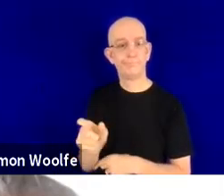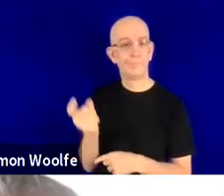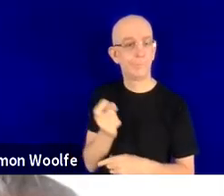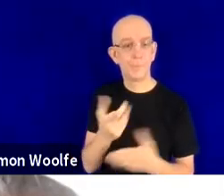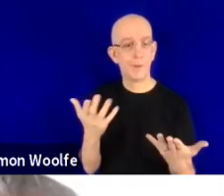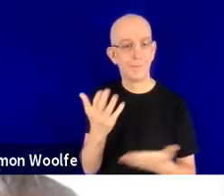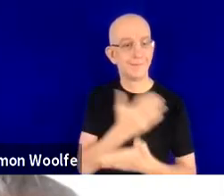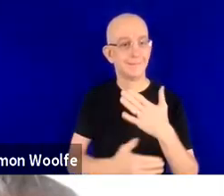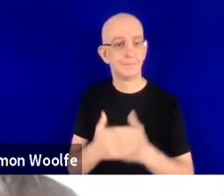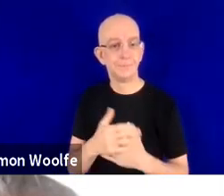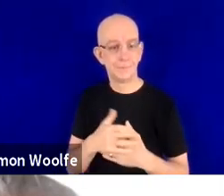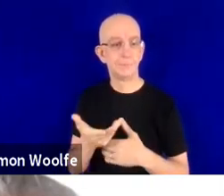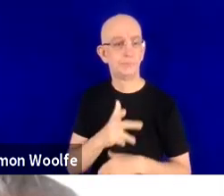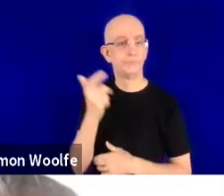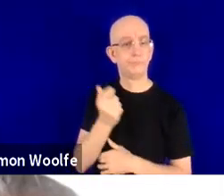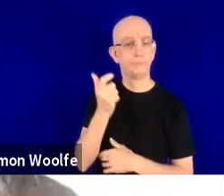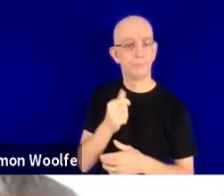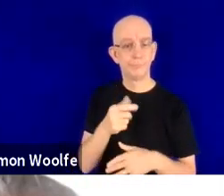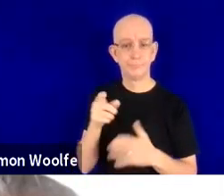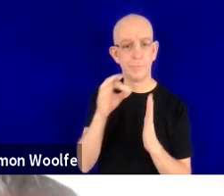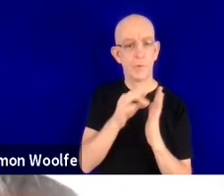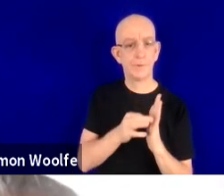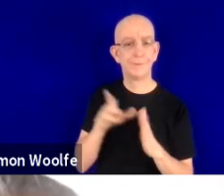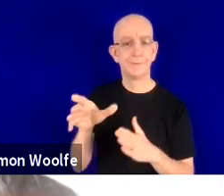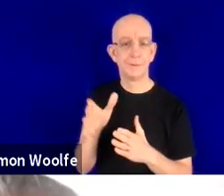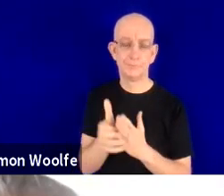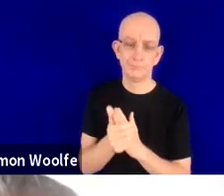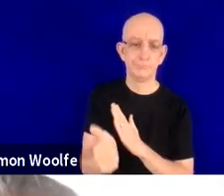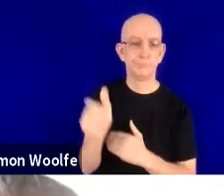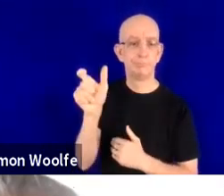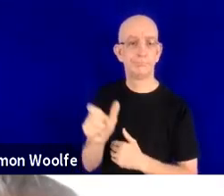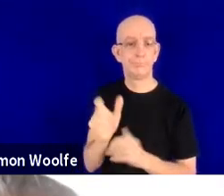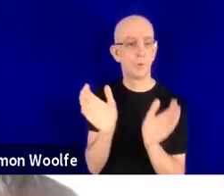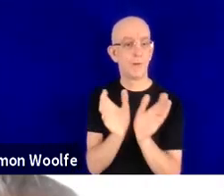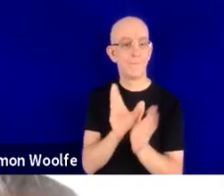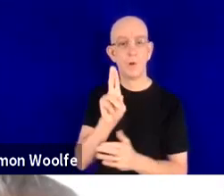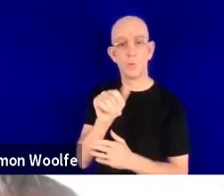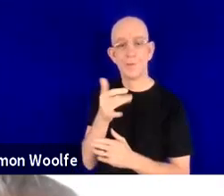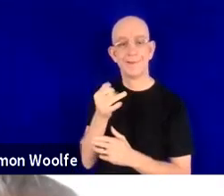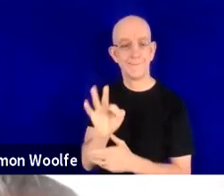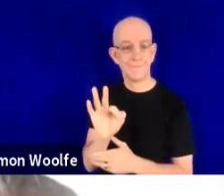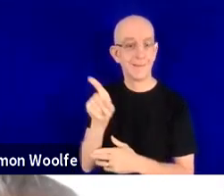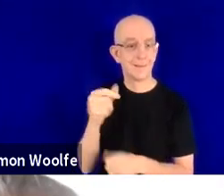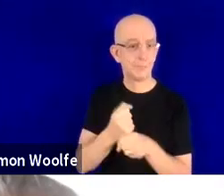He actively participated in the negotiation of the Convention of the Rights of Persons with a Disability